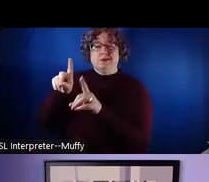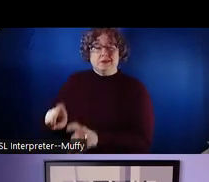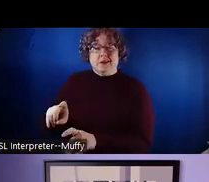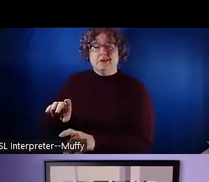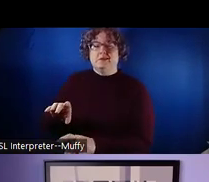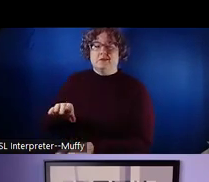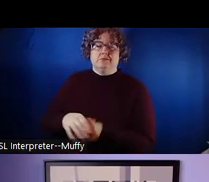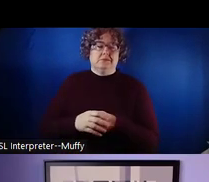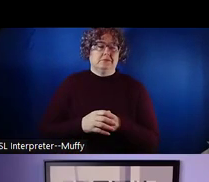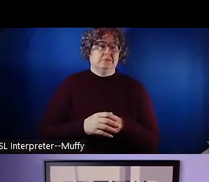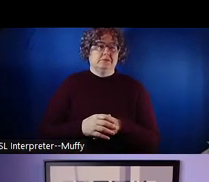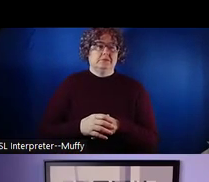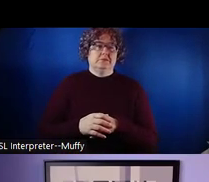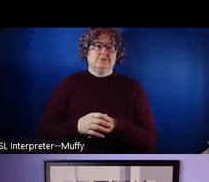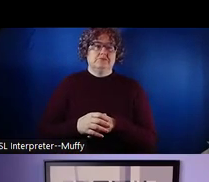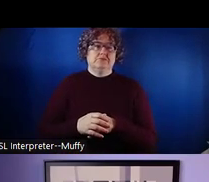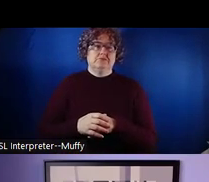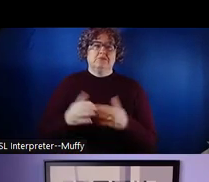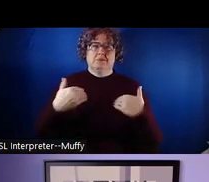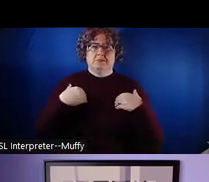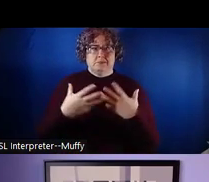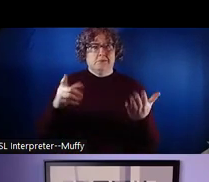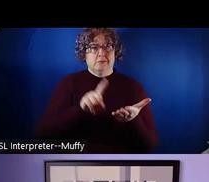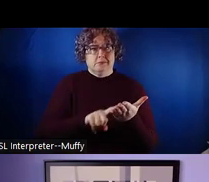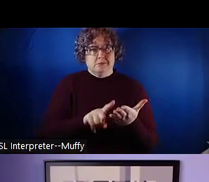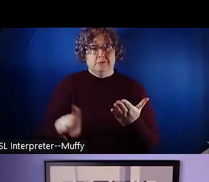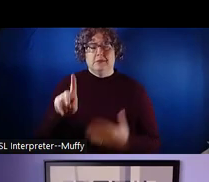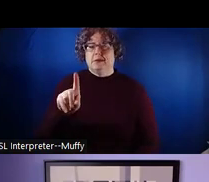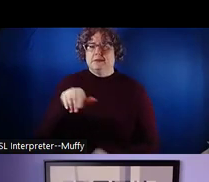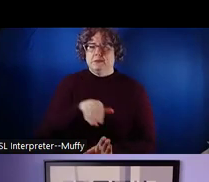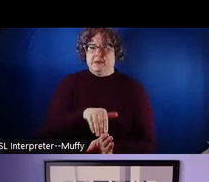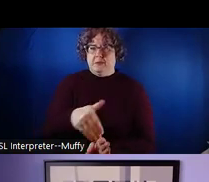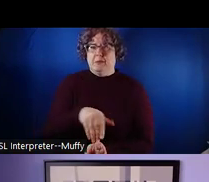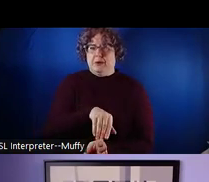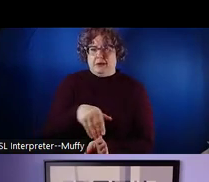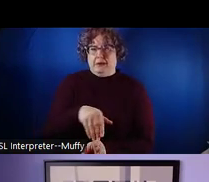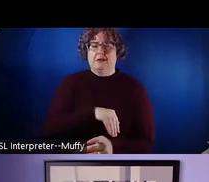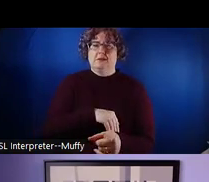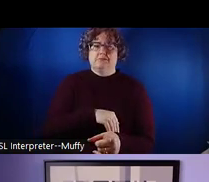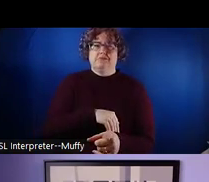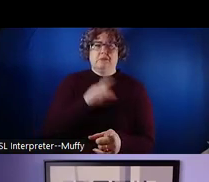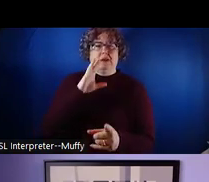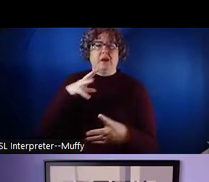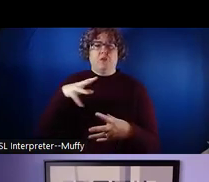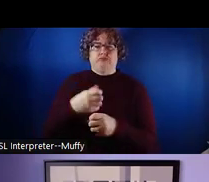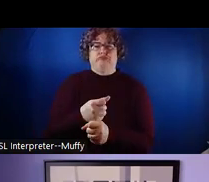So there has been a fair number of research about disability bias, and I'm gonna summarize some of that briefly.